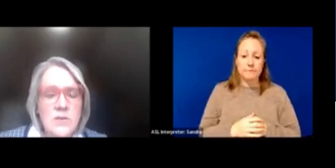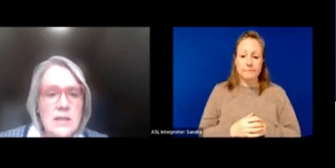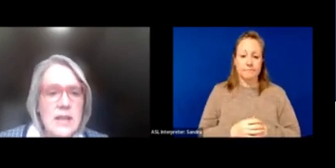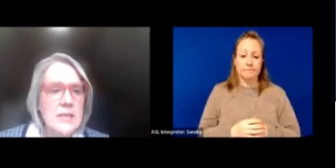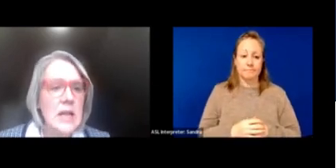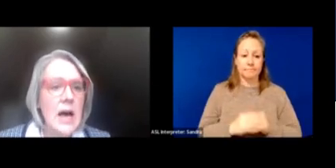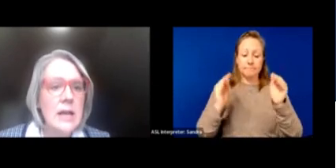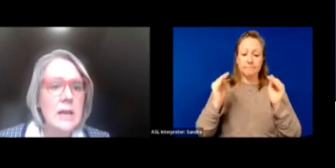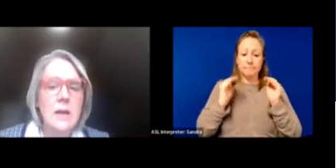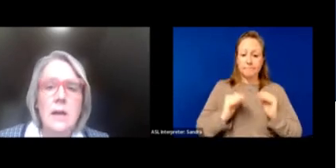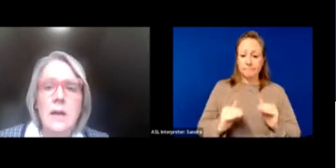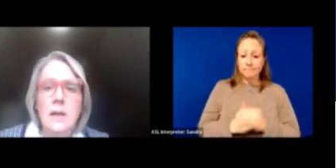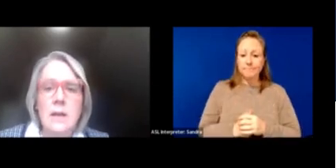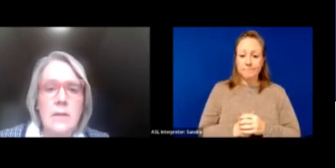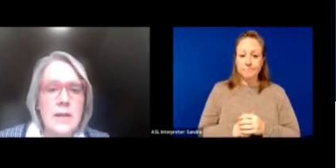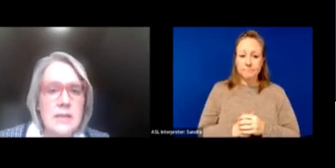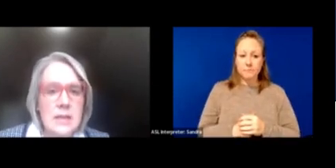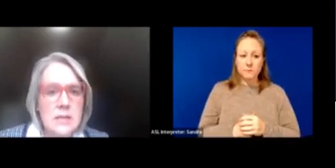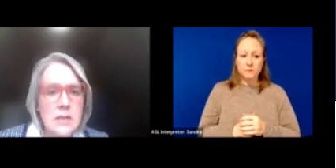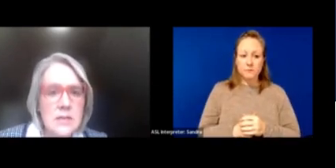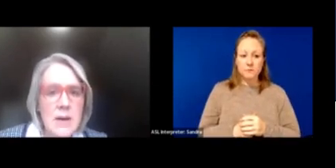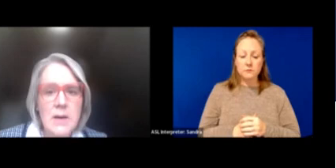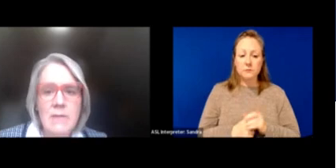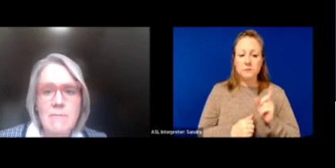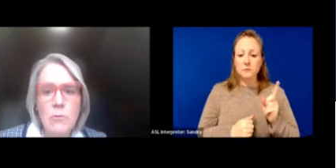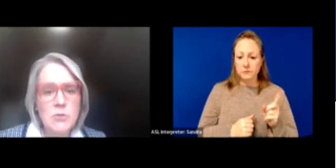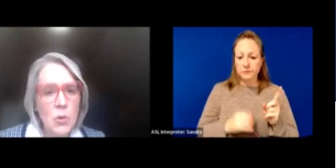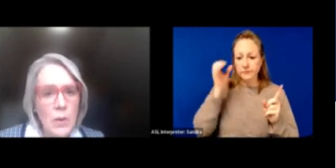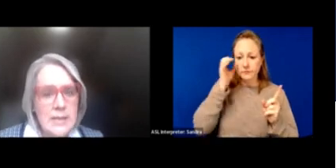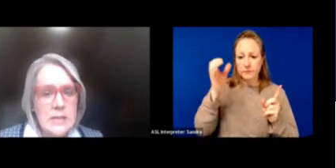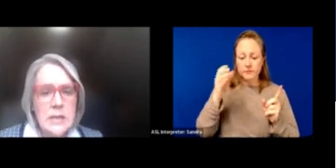on to the next slide. This is the concept of informed choice.